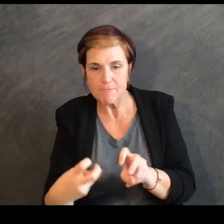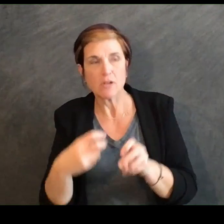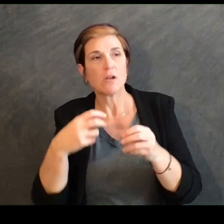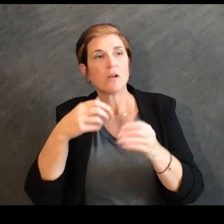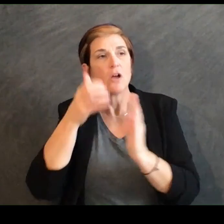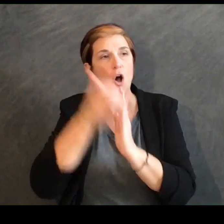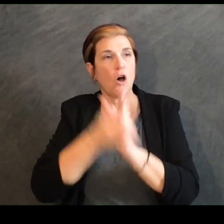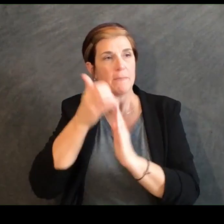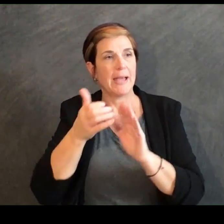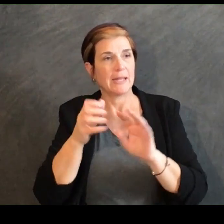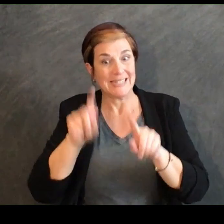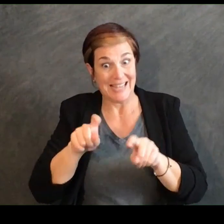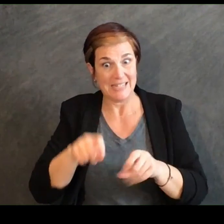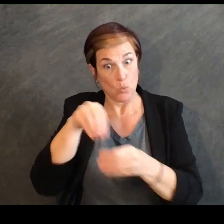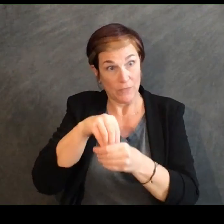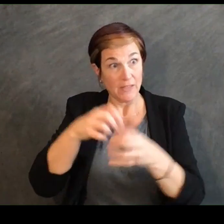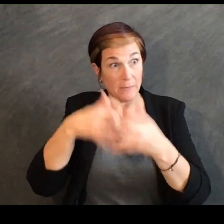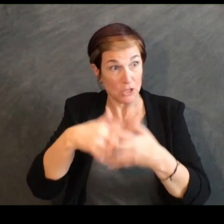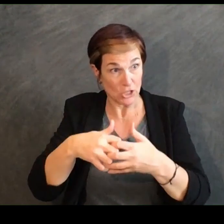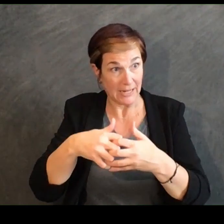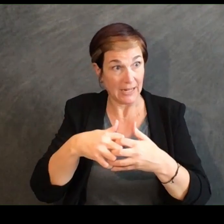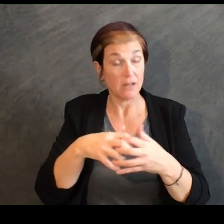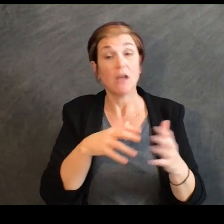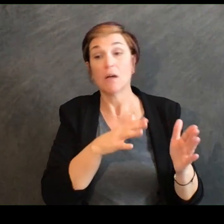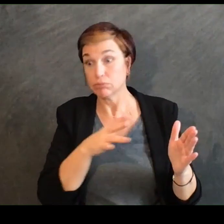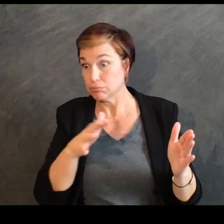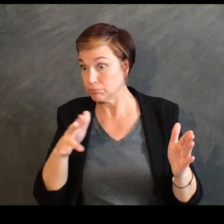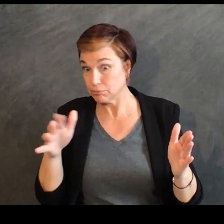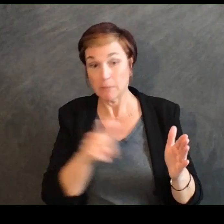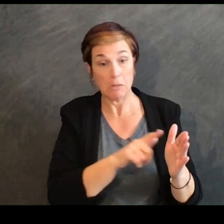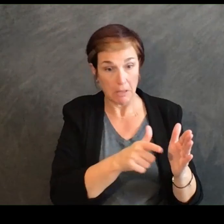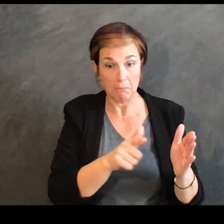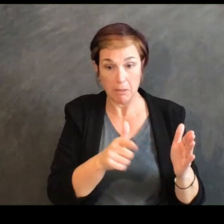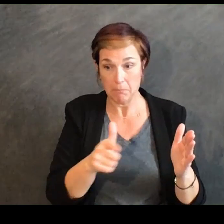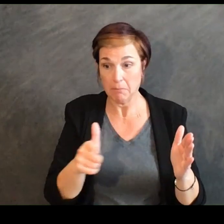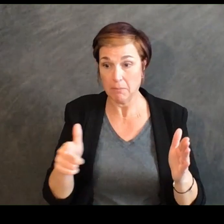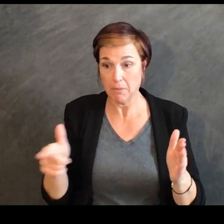it and the result comes out of the other end so sample two machine two results